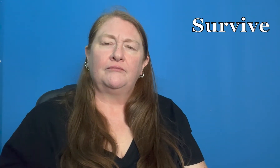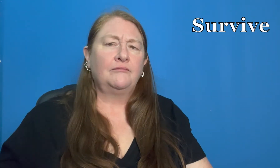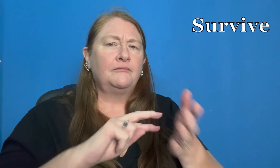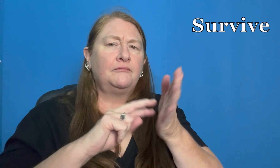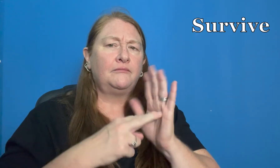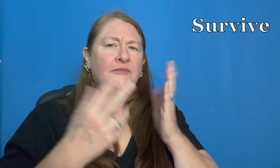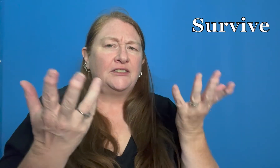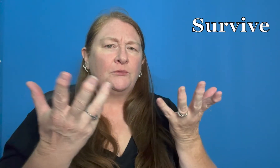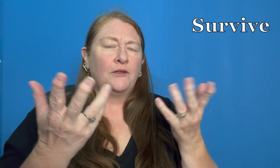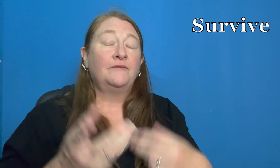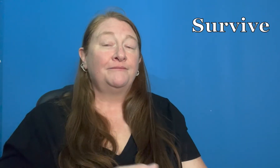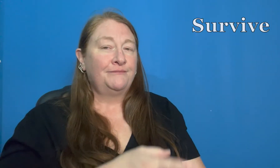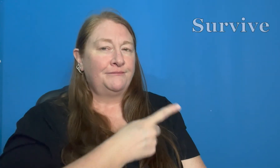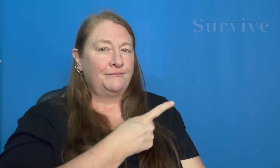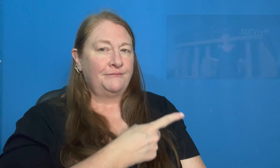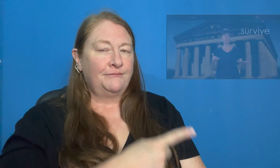What does survive mean?